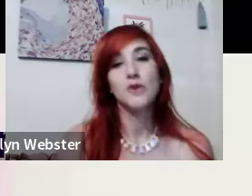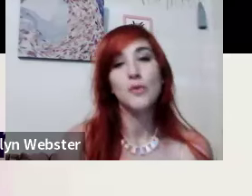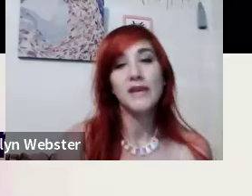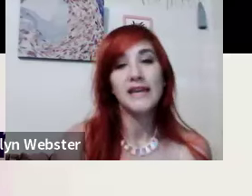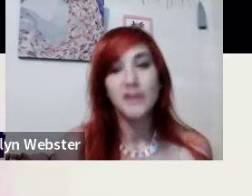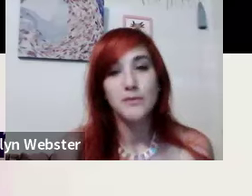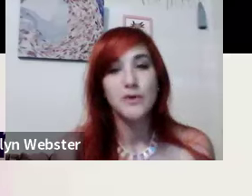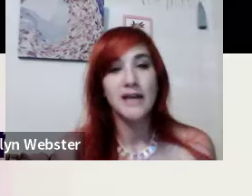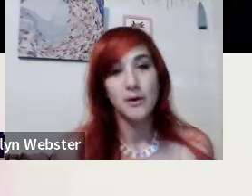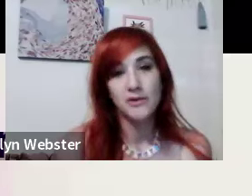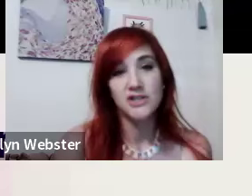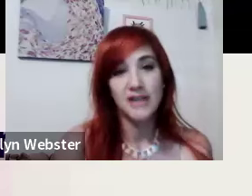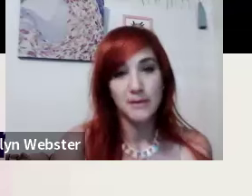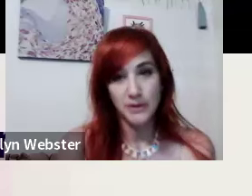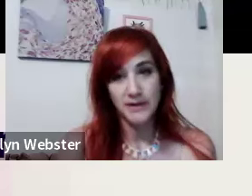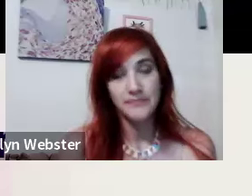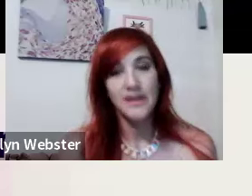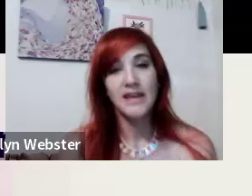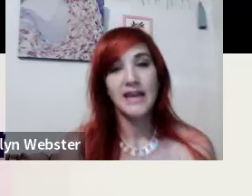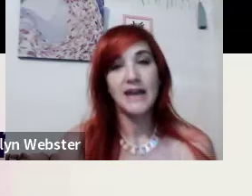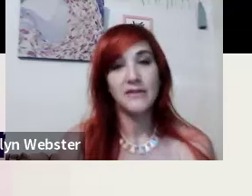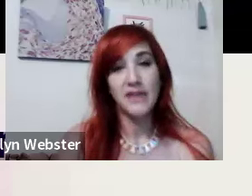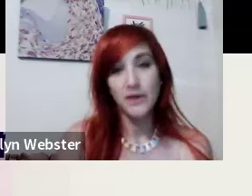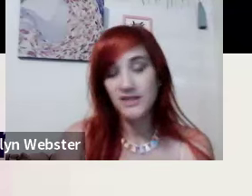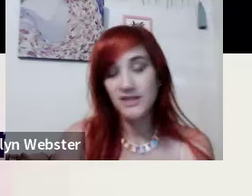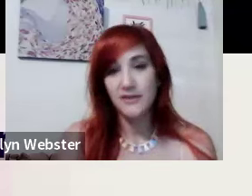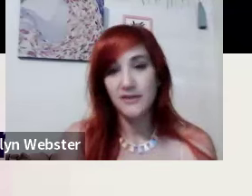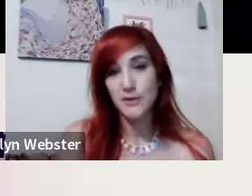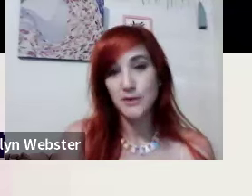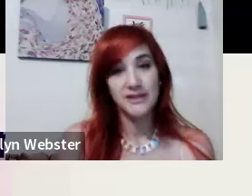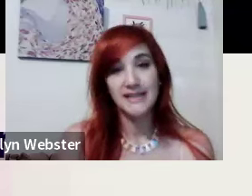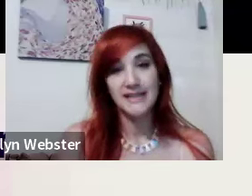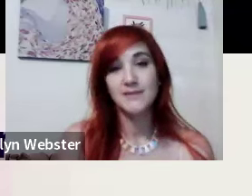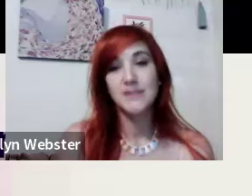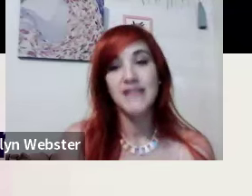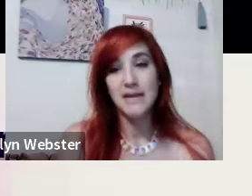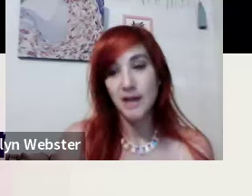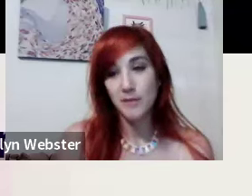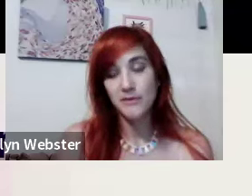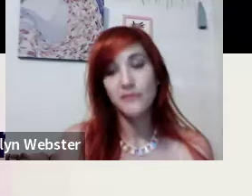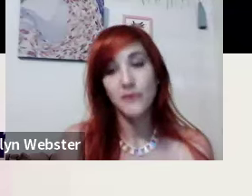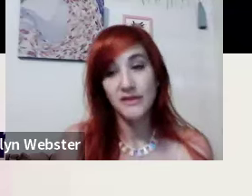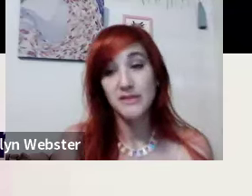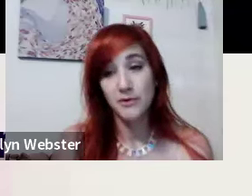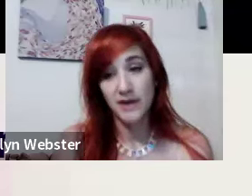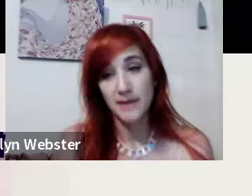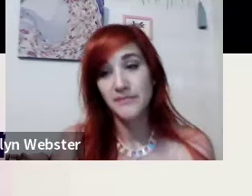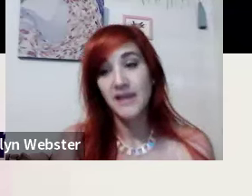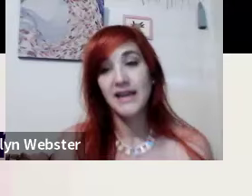was opening up a community outreach laboratory and they worked together to sign me up for the program